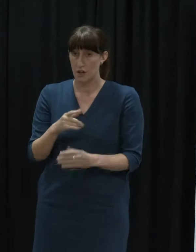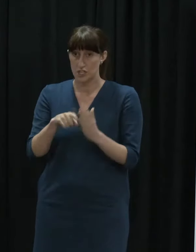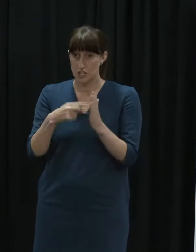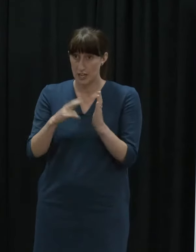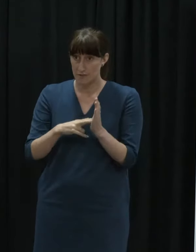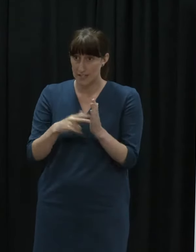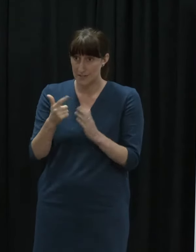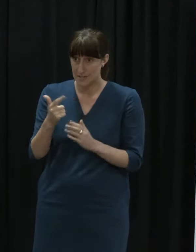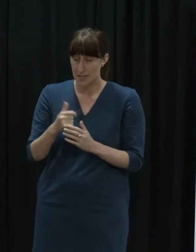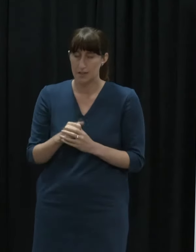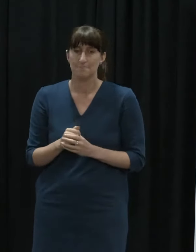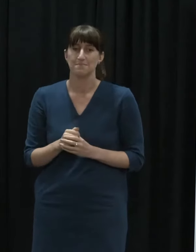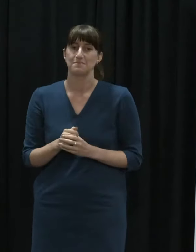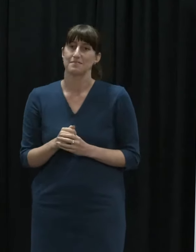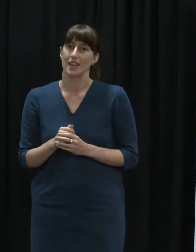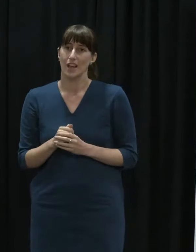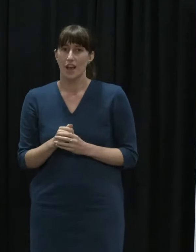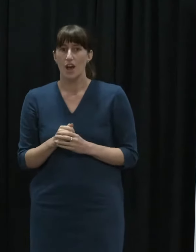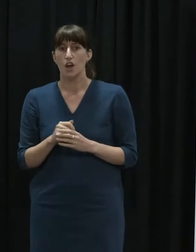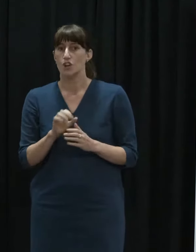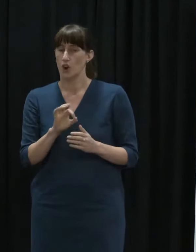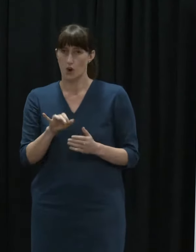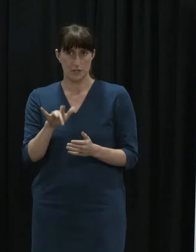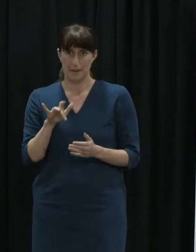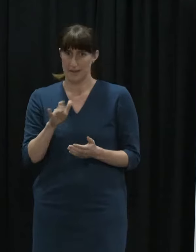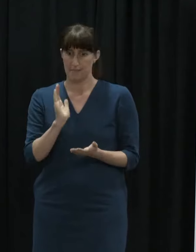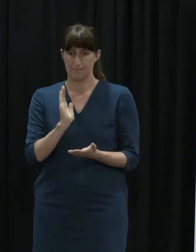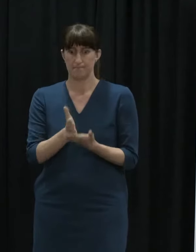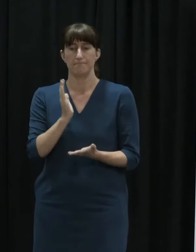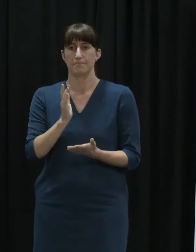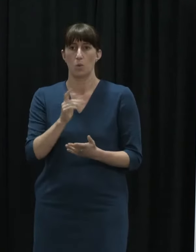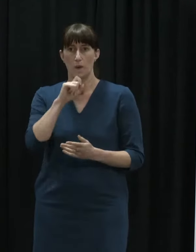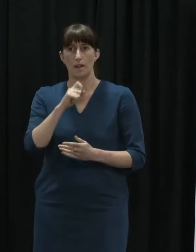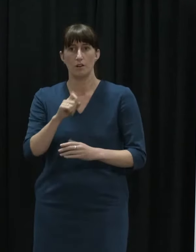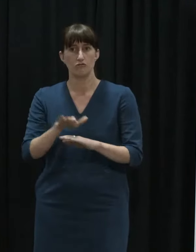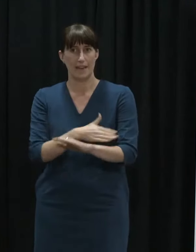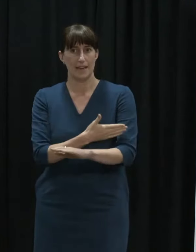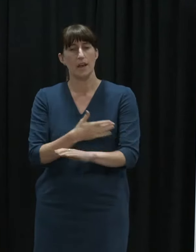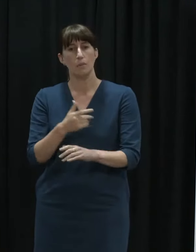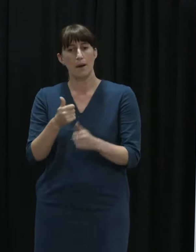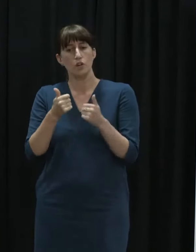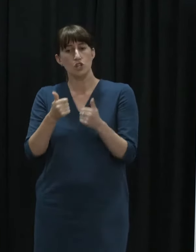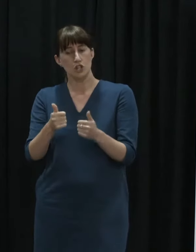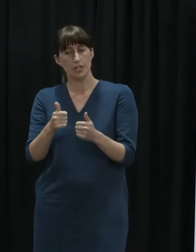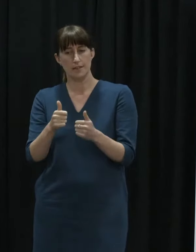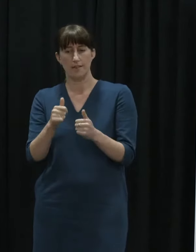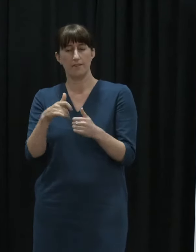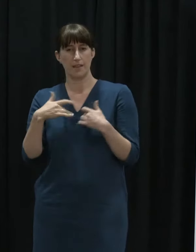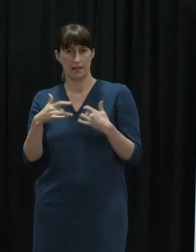In the South Island and some very high backs regions will go green in January ? Is a recognition that they are well-placed to but we are